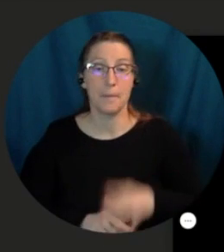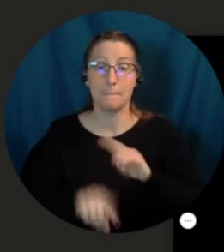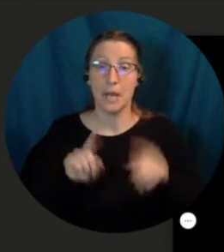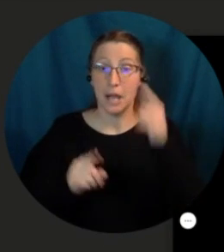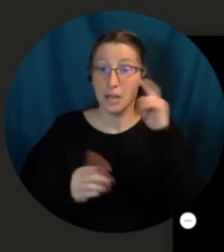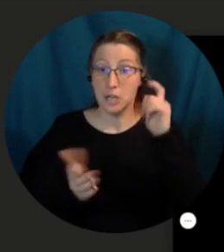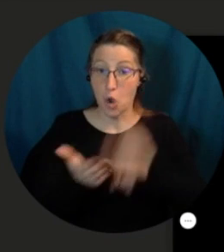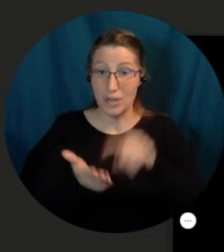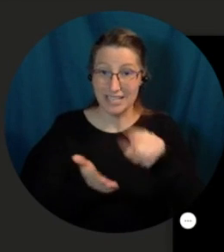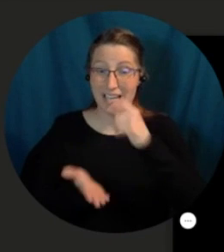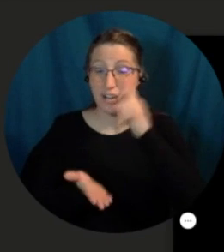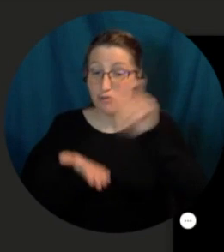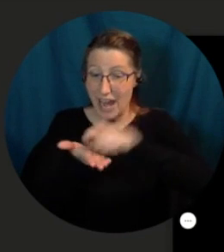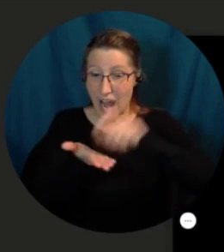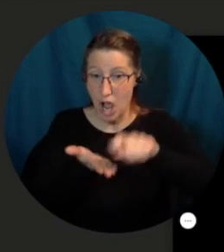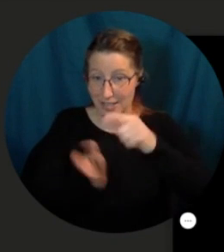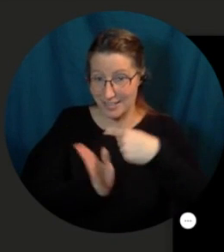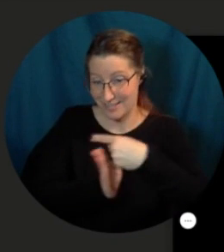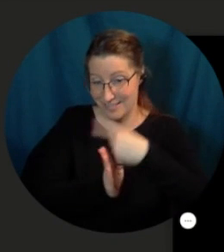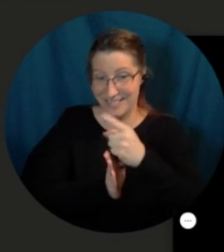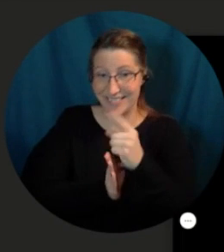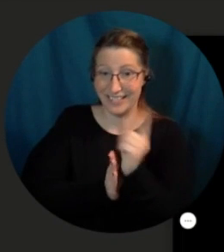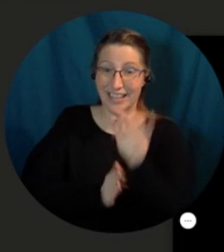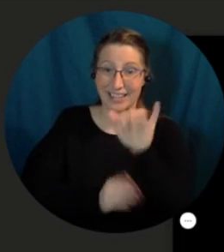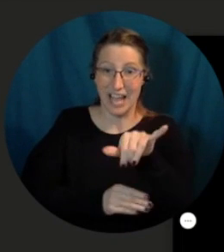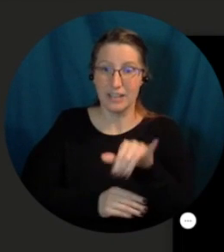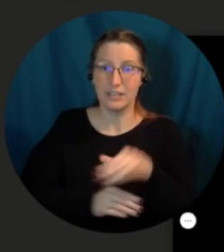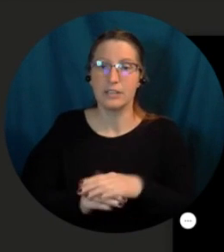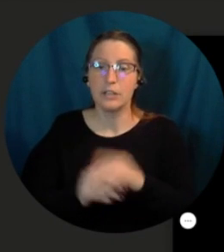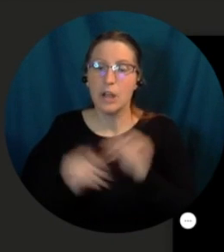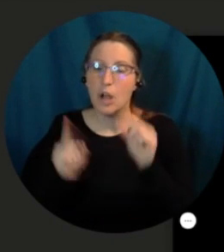right here, the color words are written there.